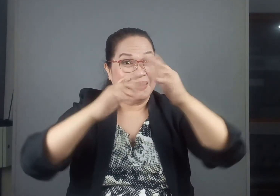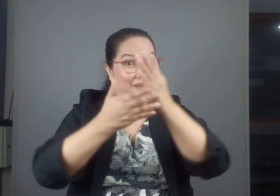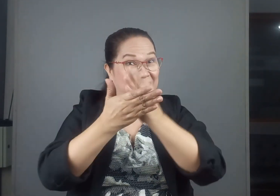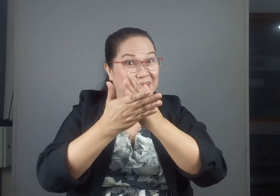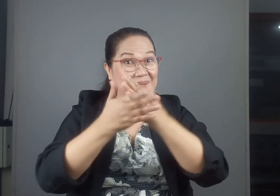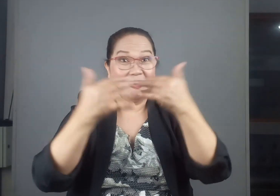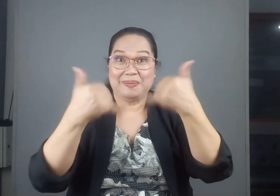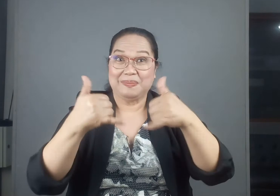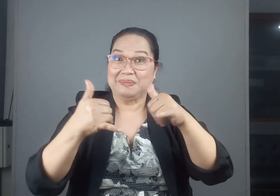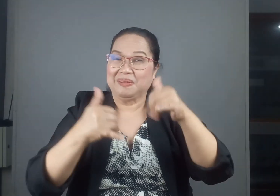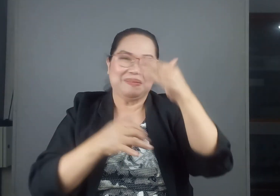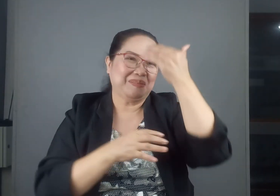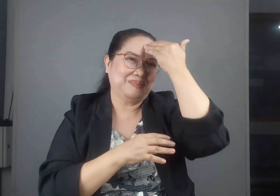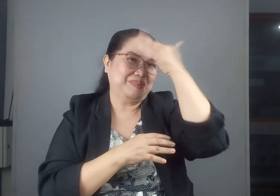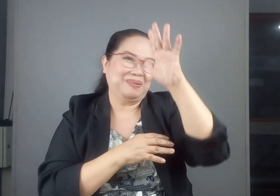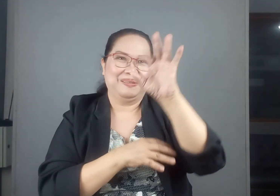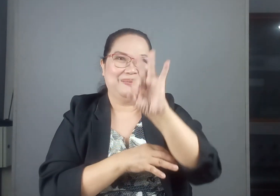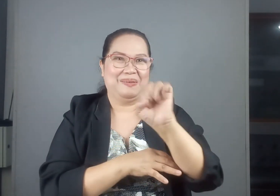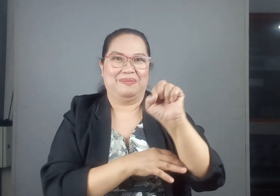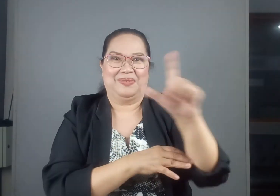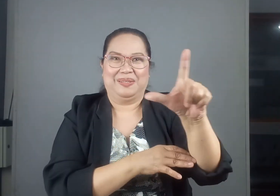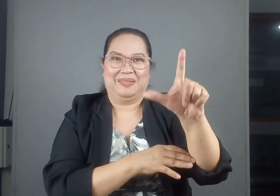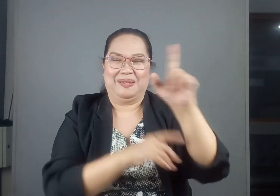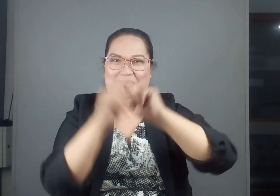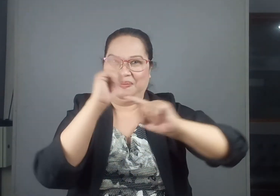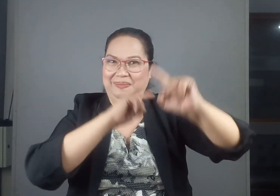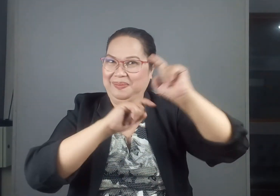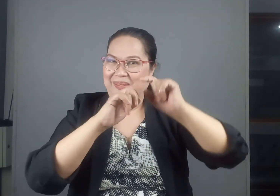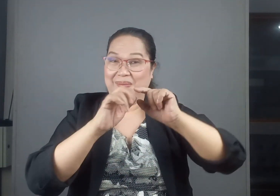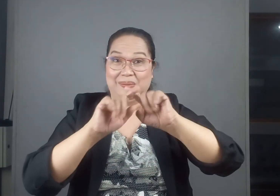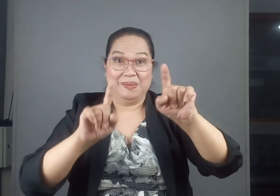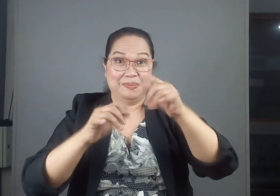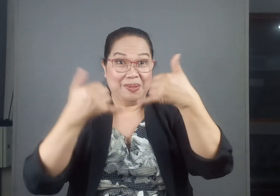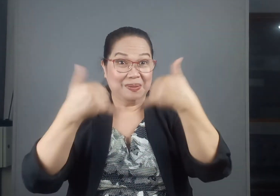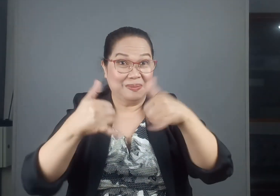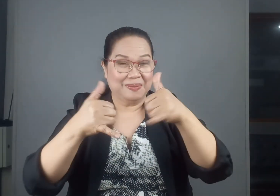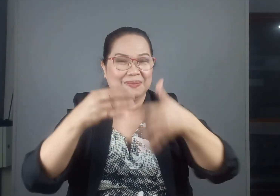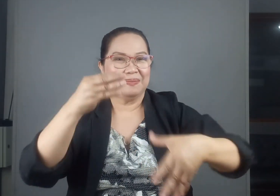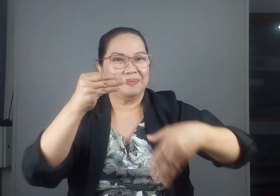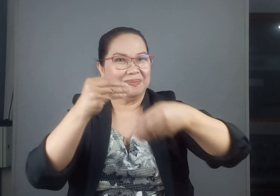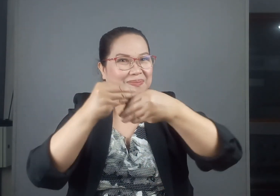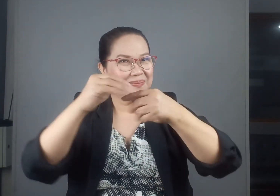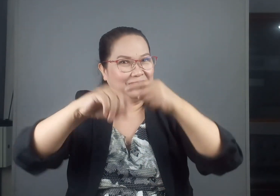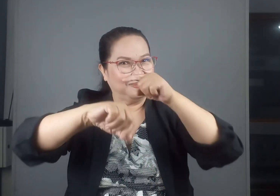are not yet familiar with FSL, but players may opt to add a time limit and have no guidance